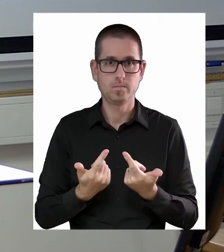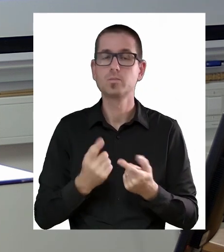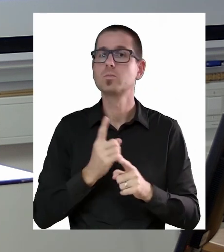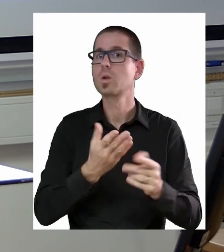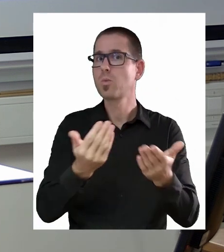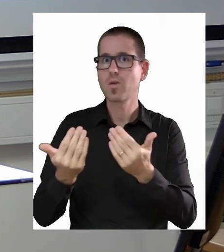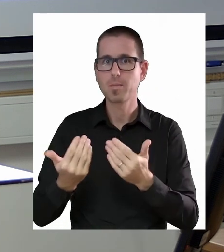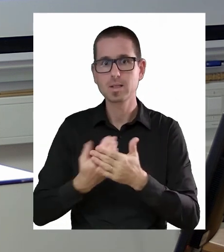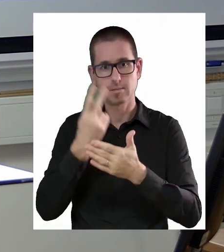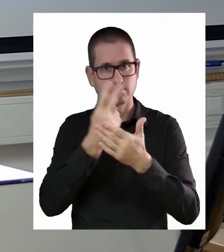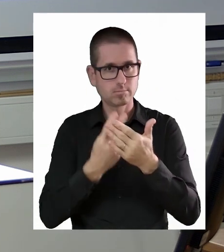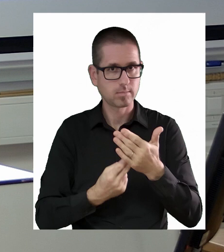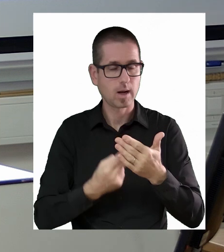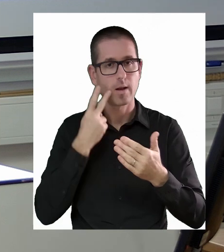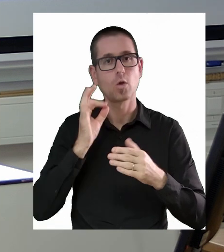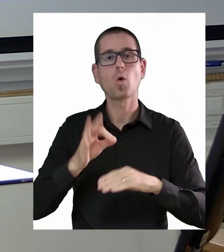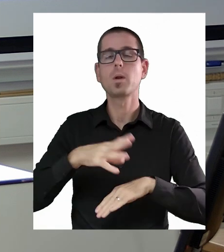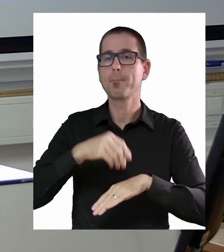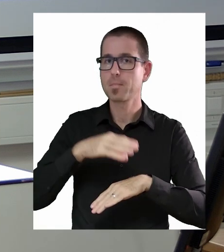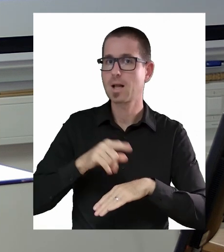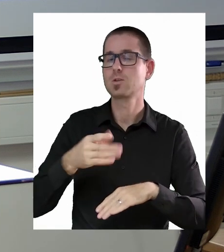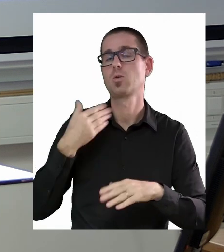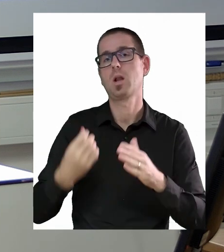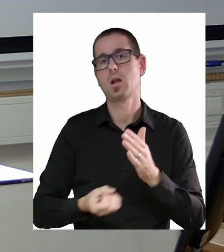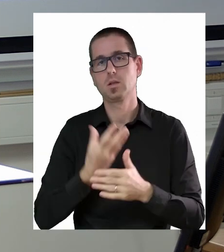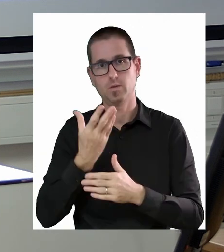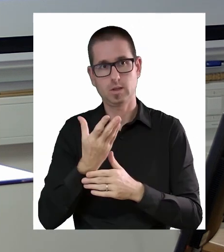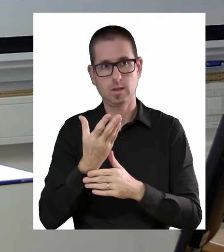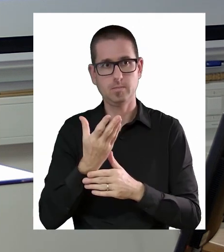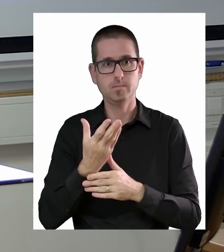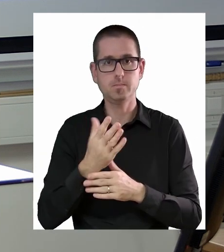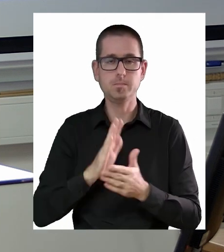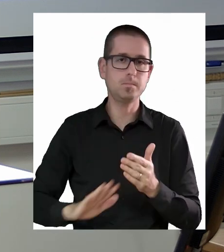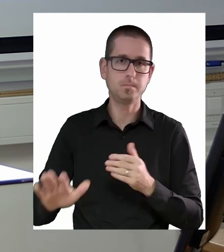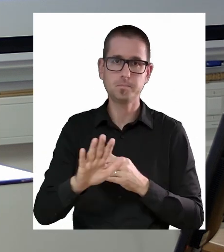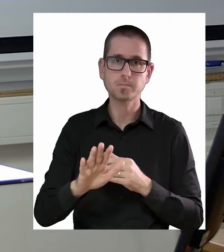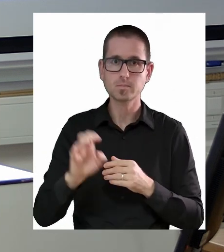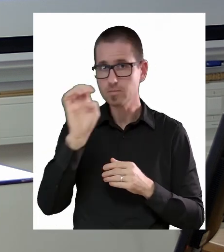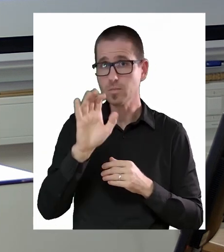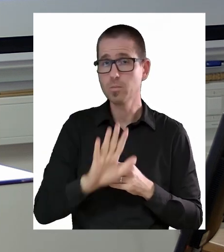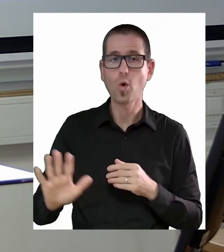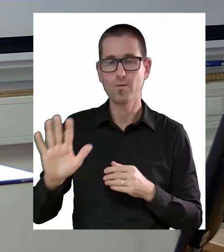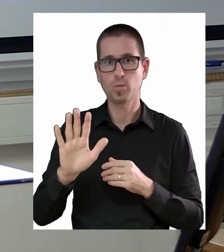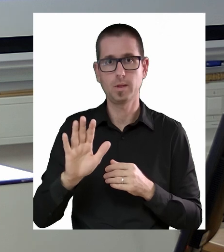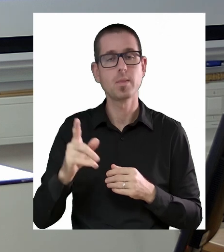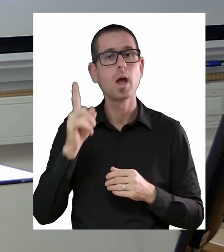to read about a good practise that was developed all over Europe, really, but within the